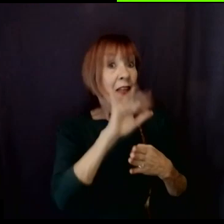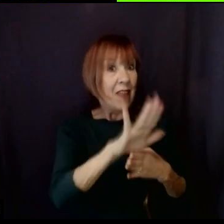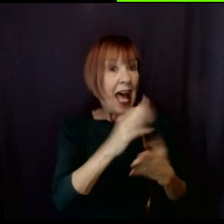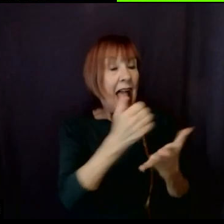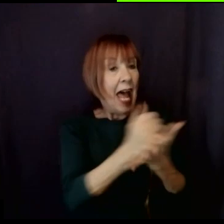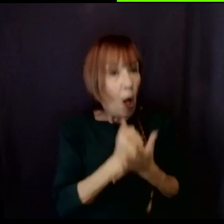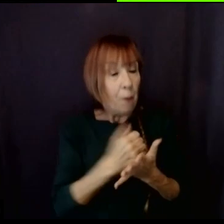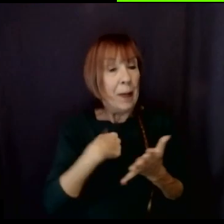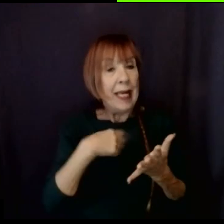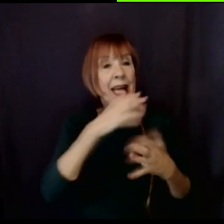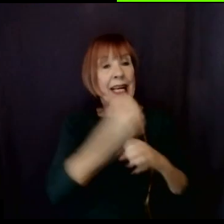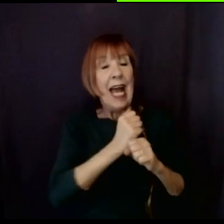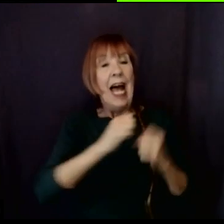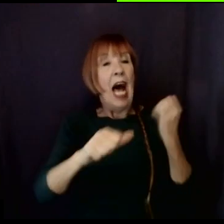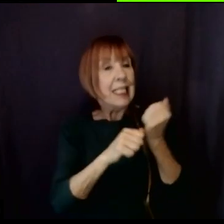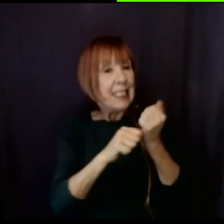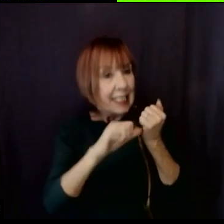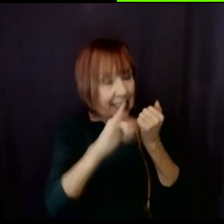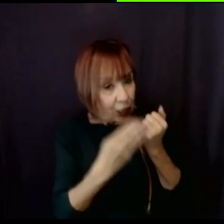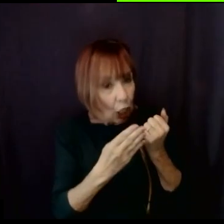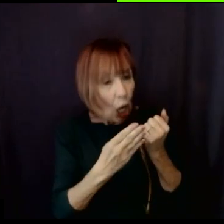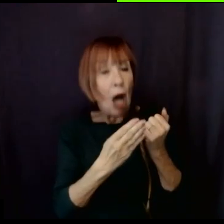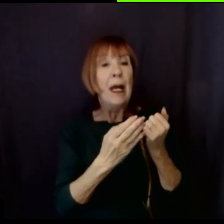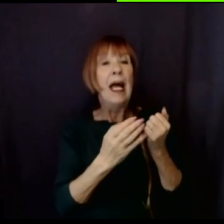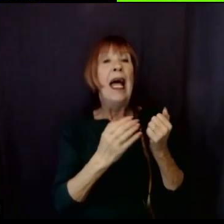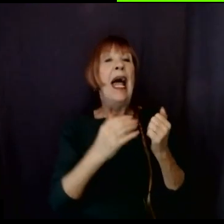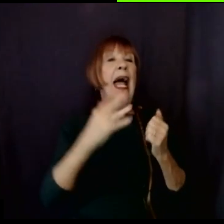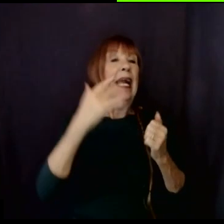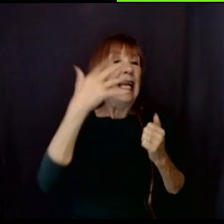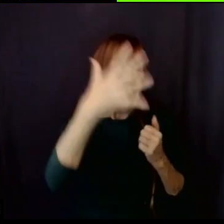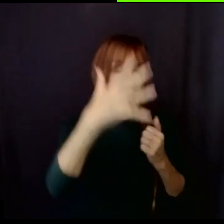work in a writers room as a Writer's Assistant and finally,